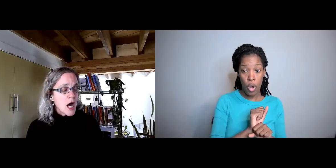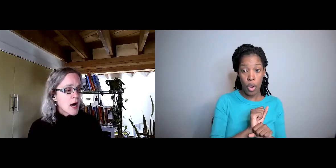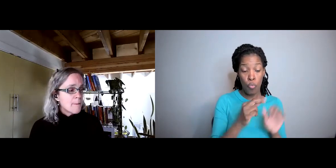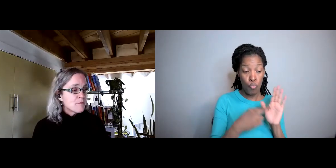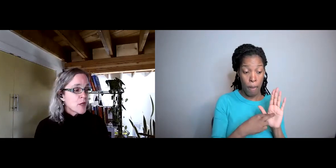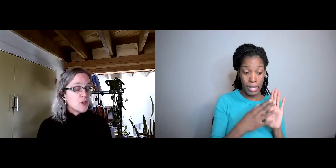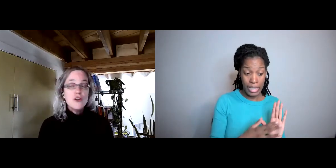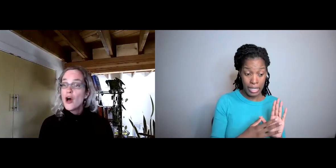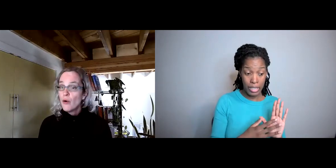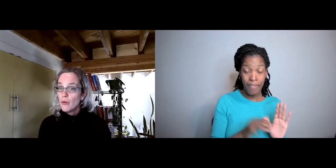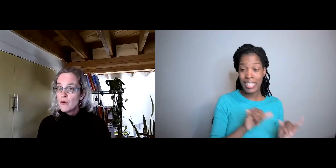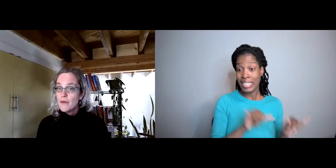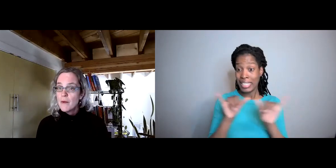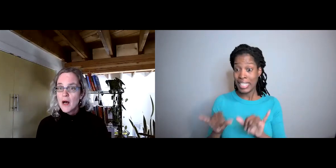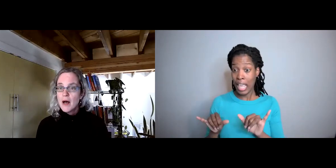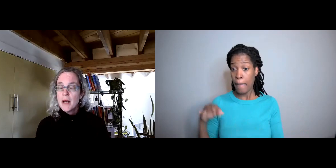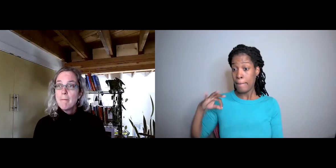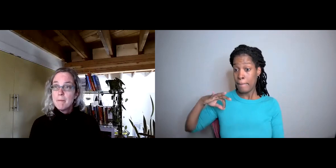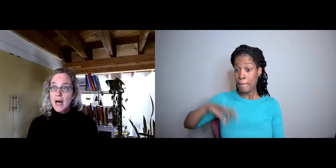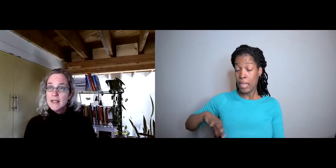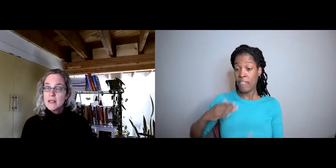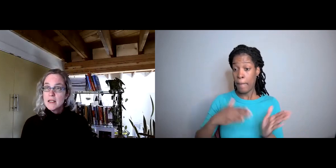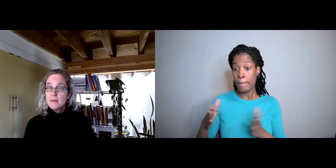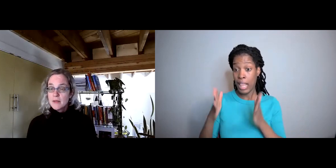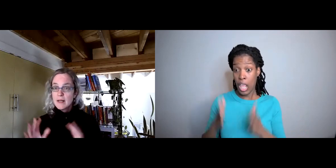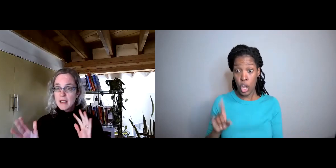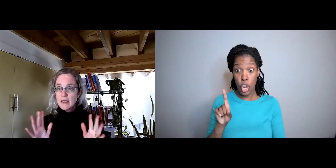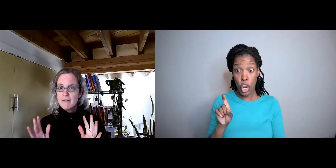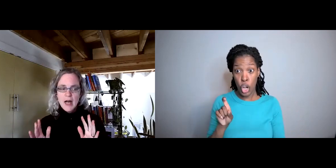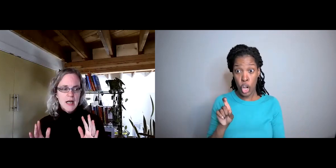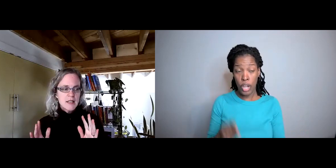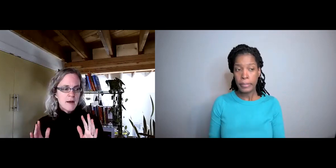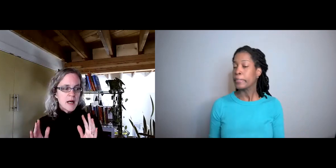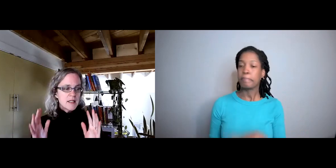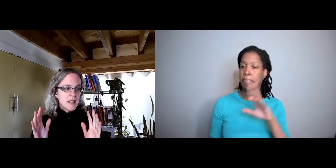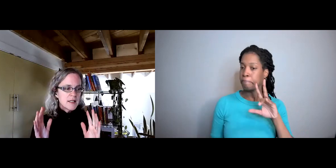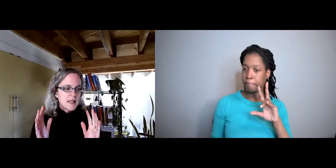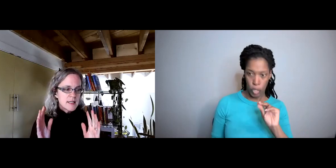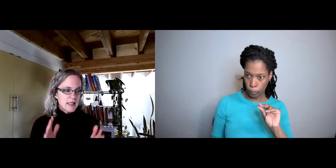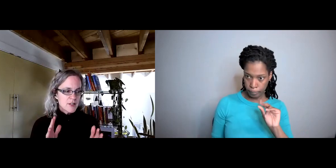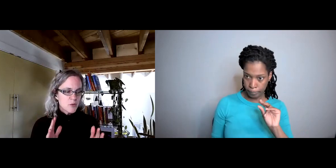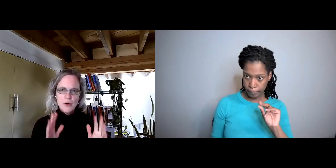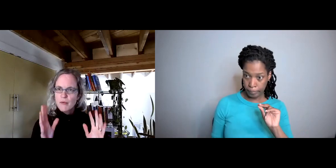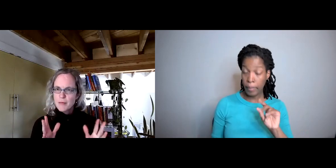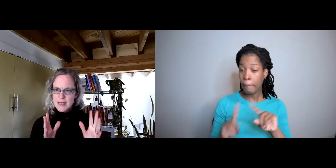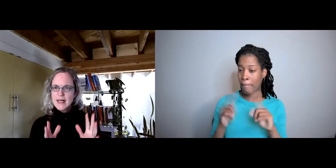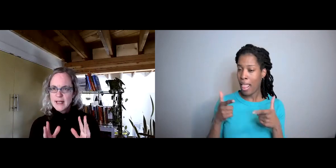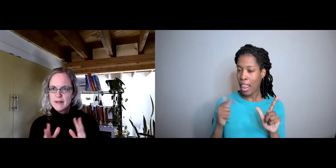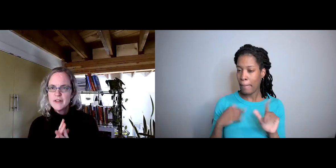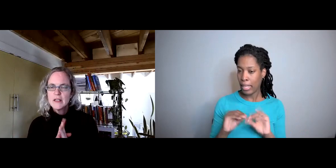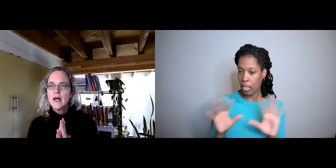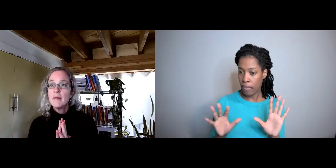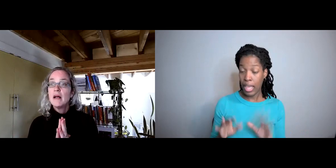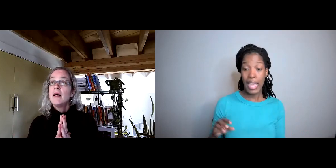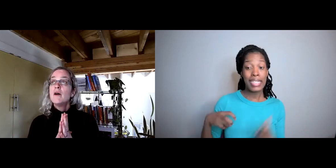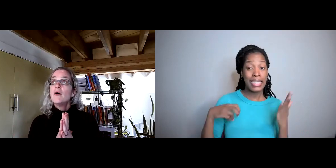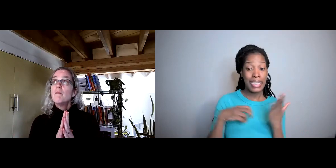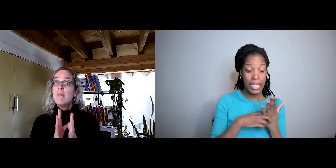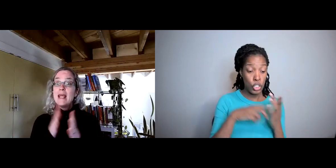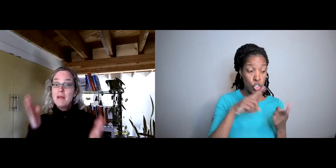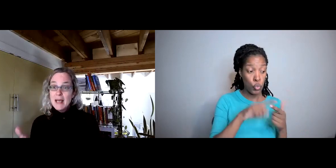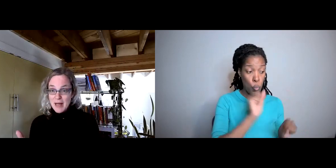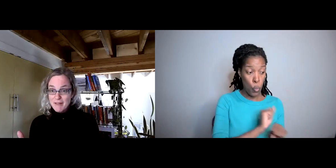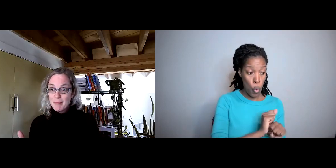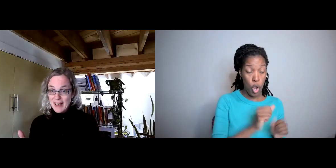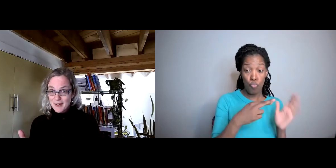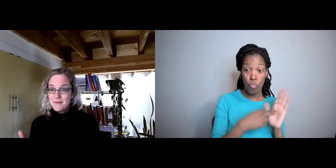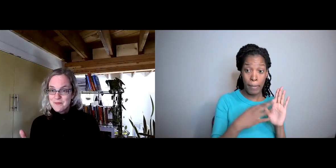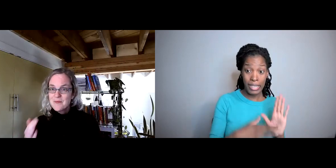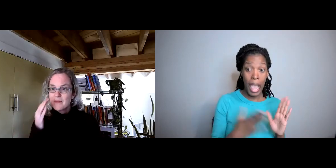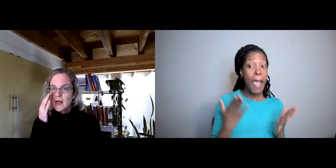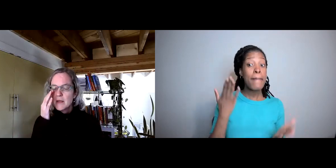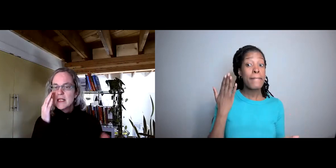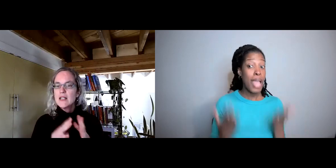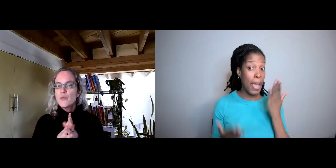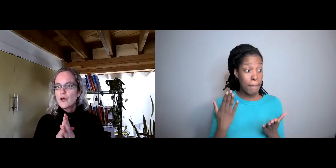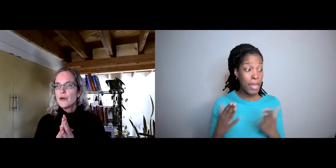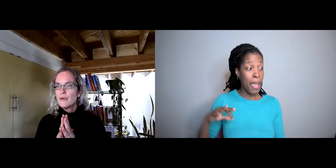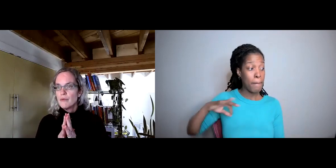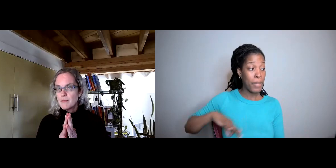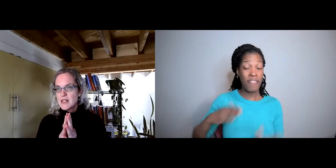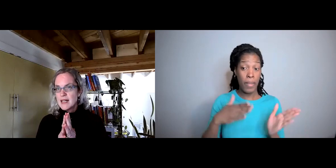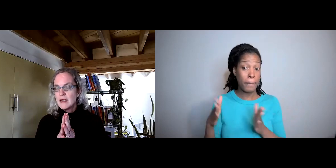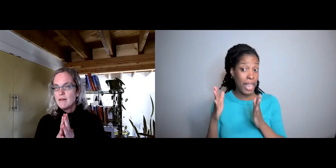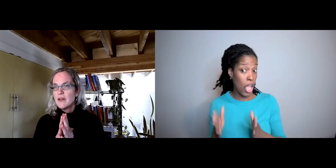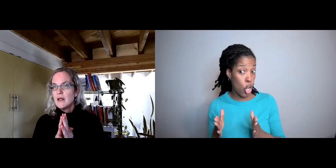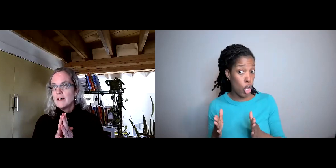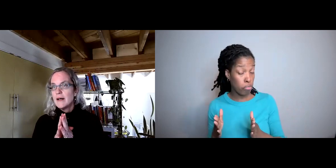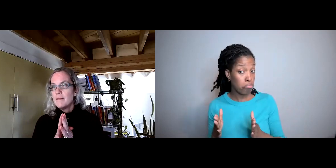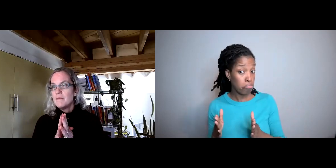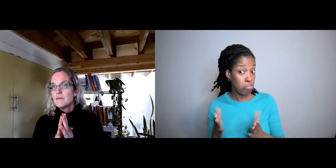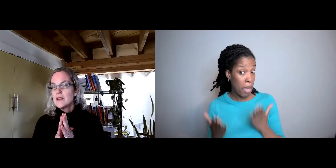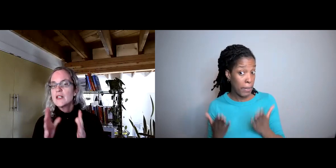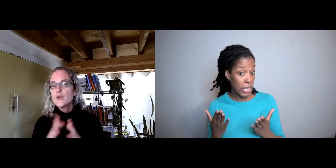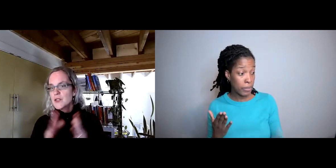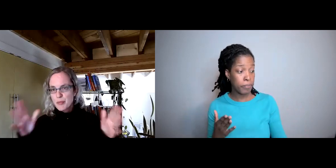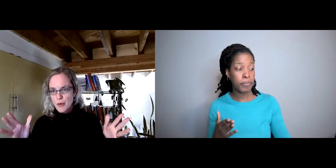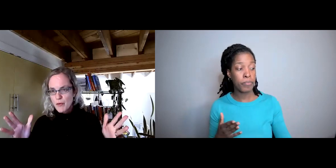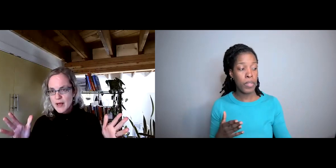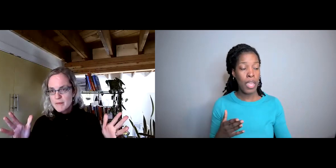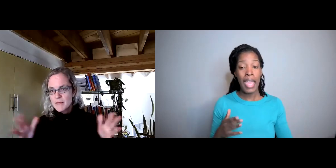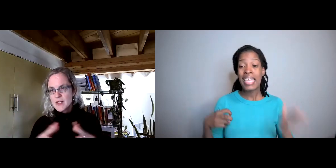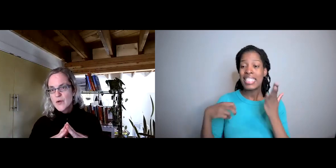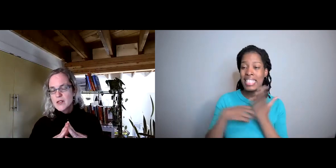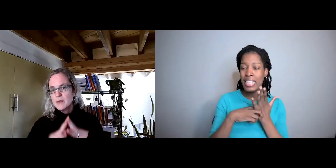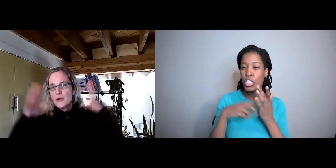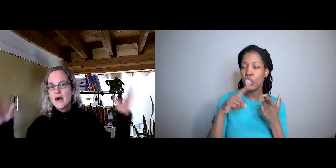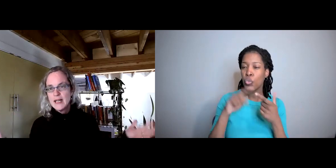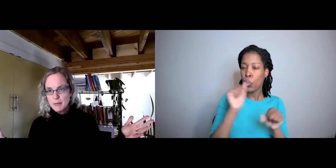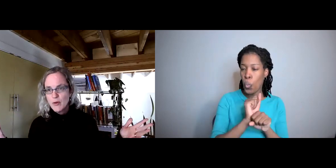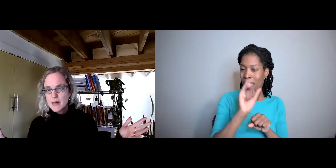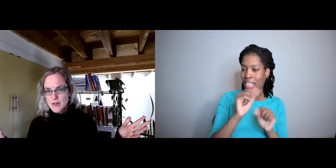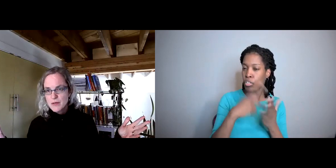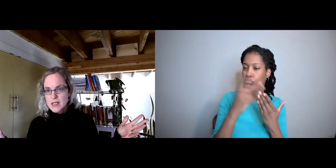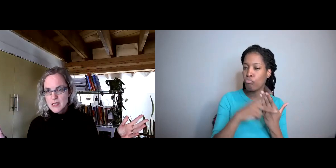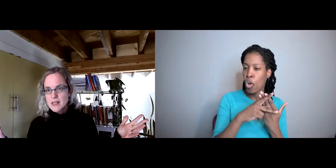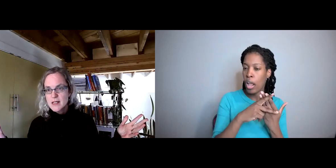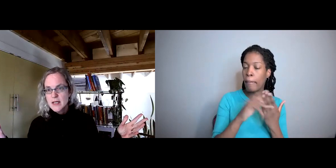No, but a ticket to work representative, may be a benefit planner. A ticket to work representative, ticket to work is a program that's focused on providing employment services.